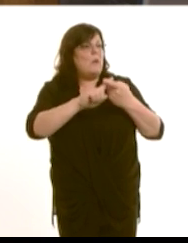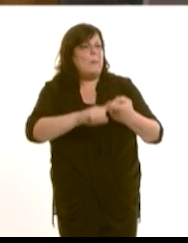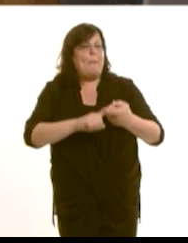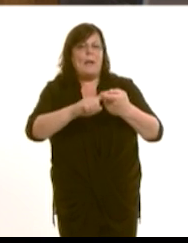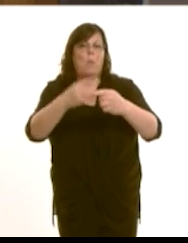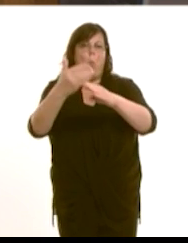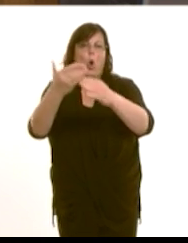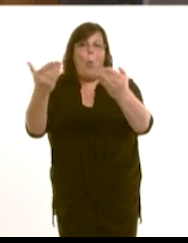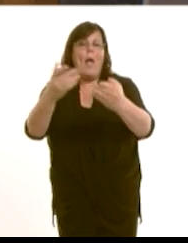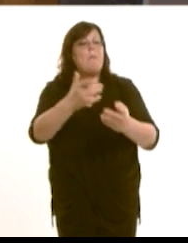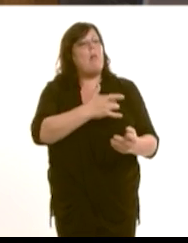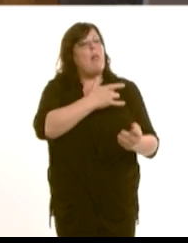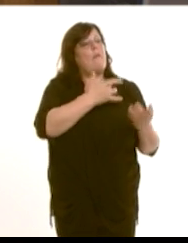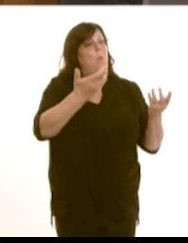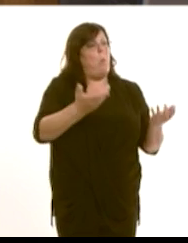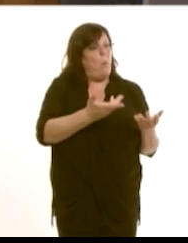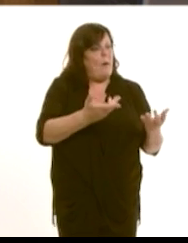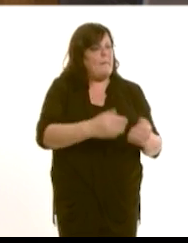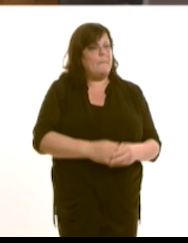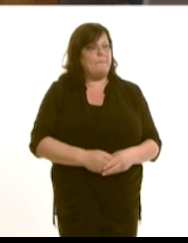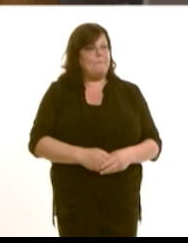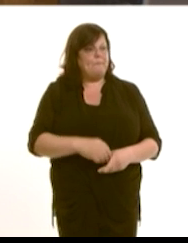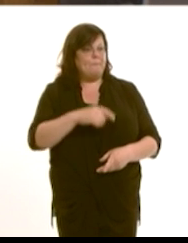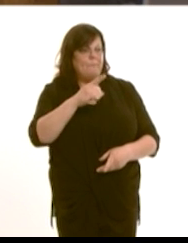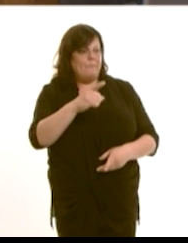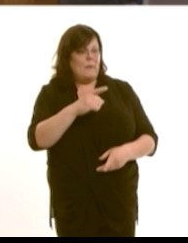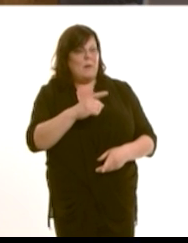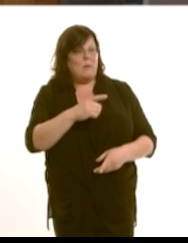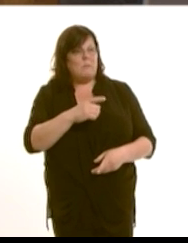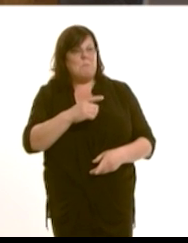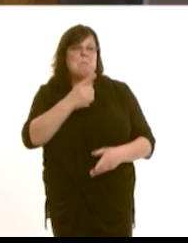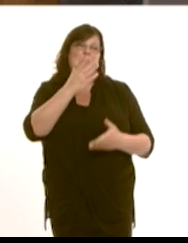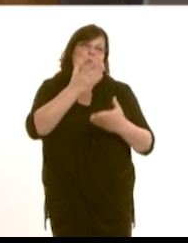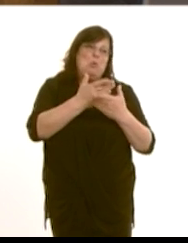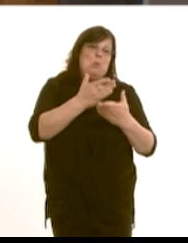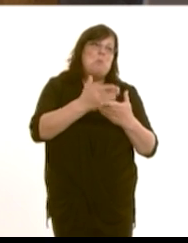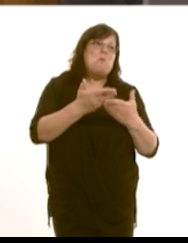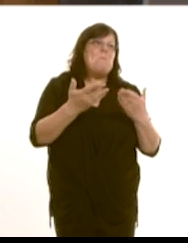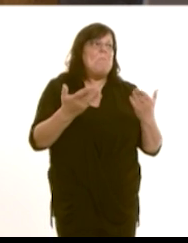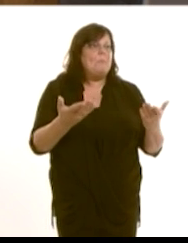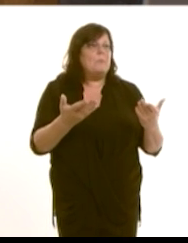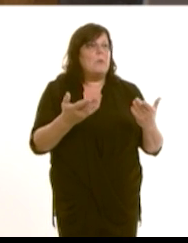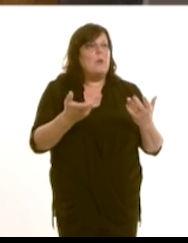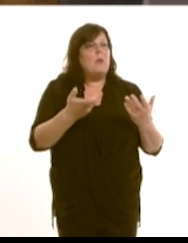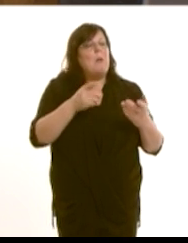Itís true to sayówell, this is not universally true, of courseóthe higher the price of the